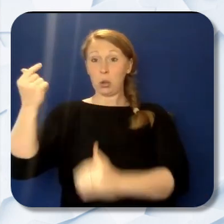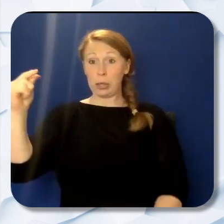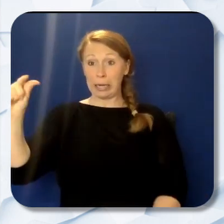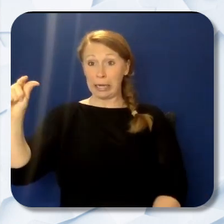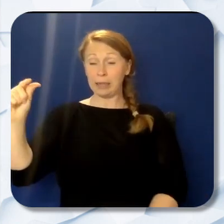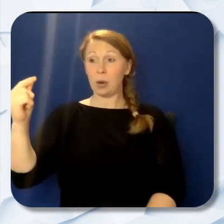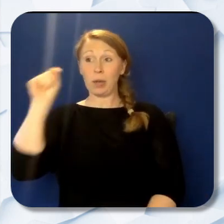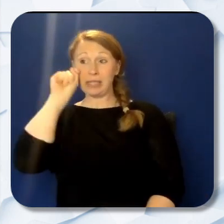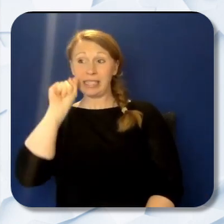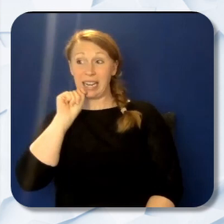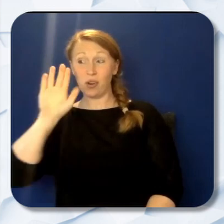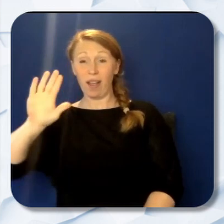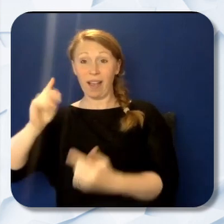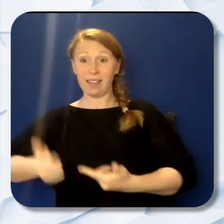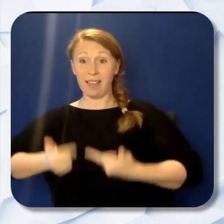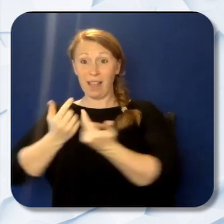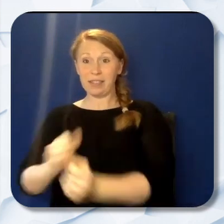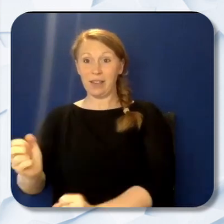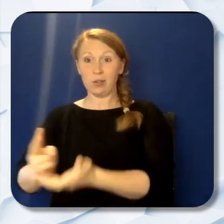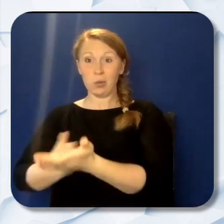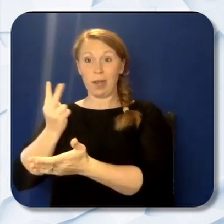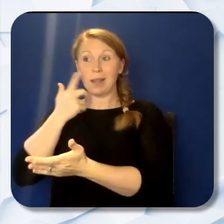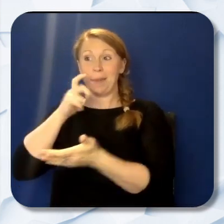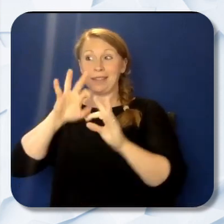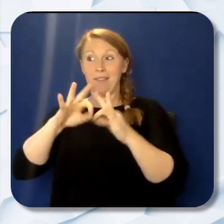thanks to a family member who had been trained to use naloxone, and who had it on hand.